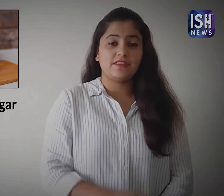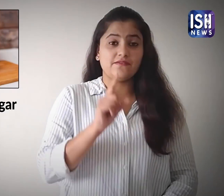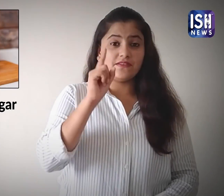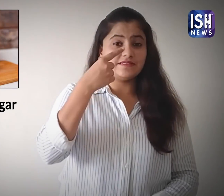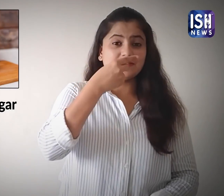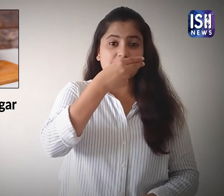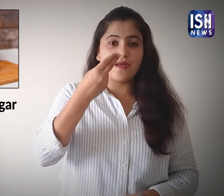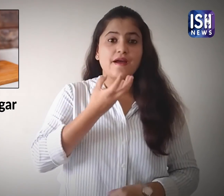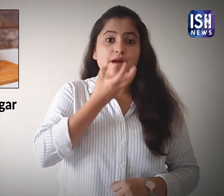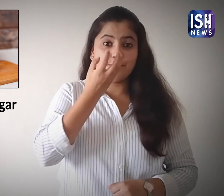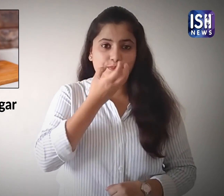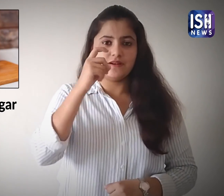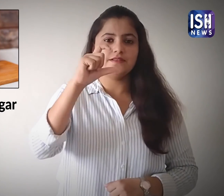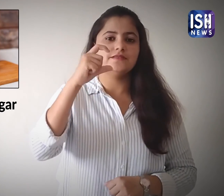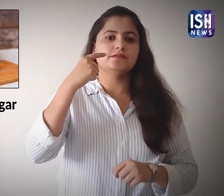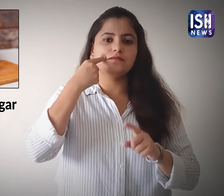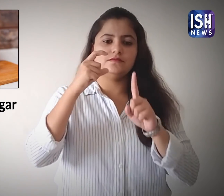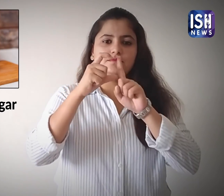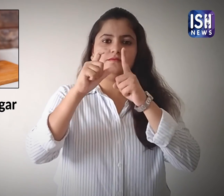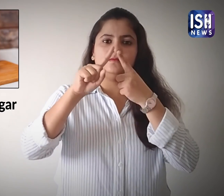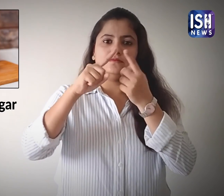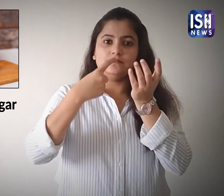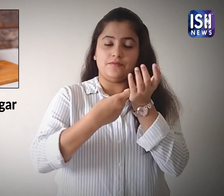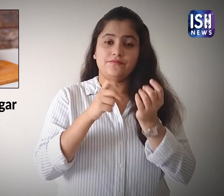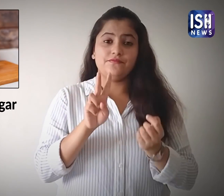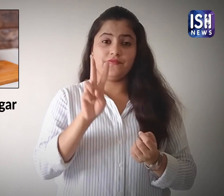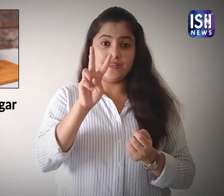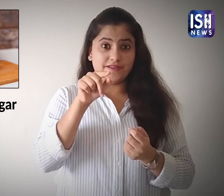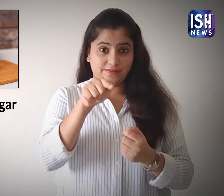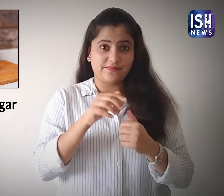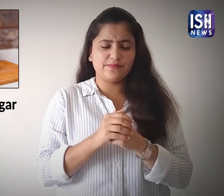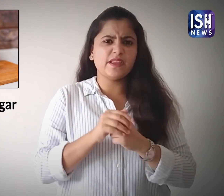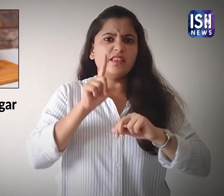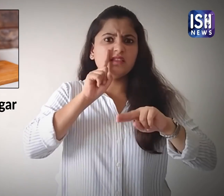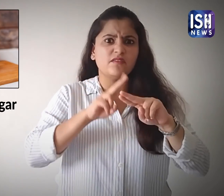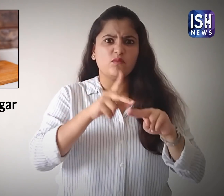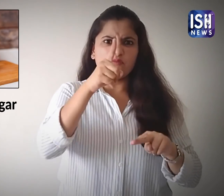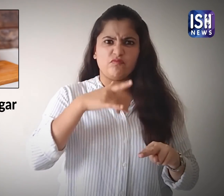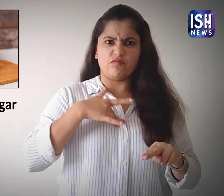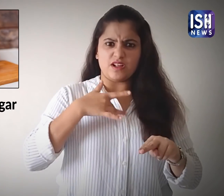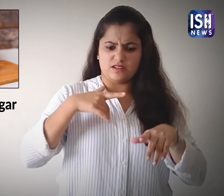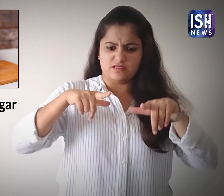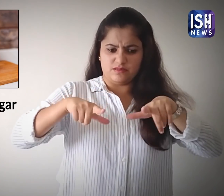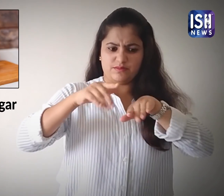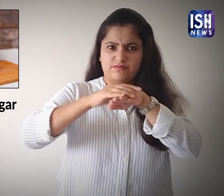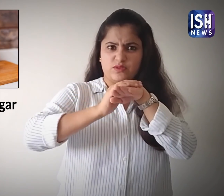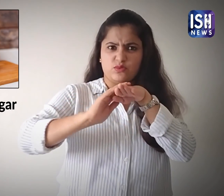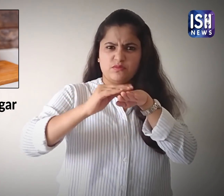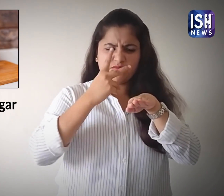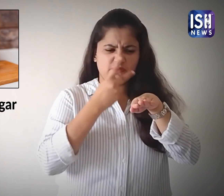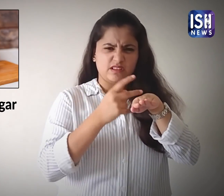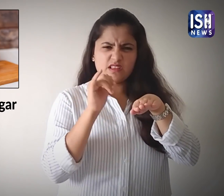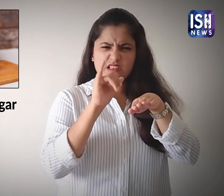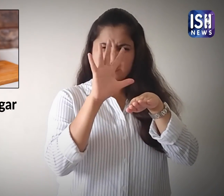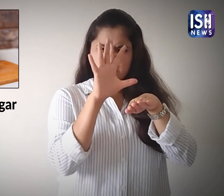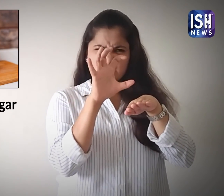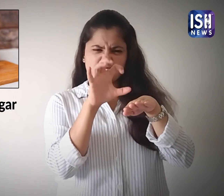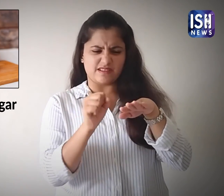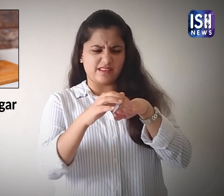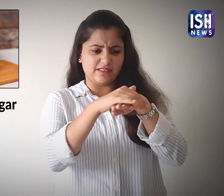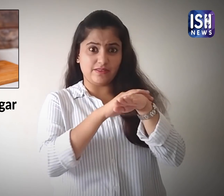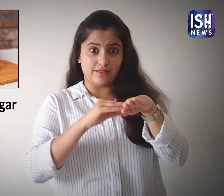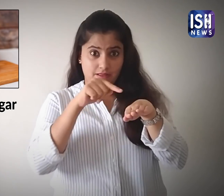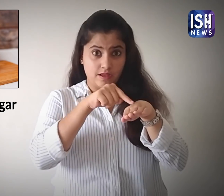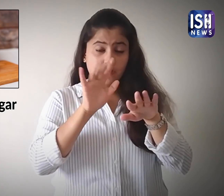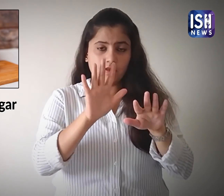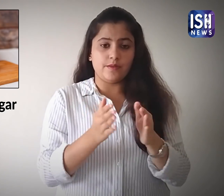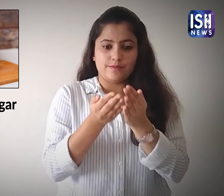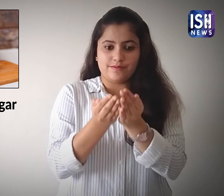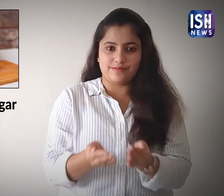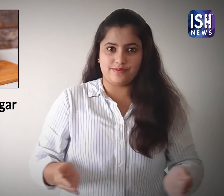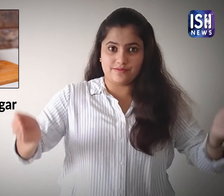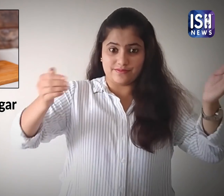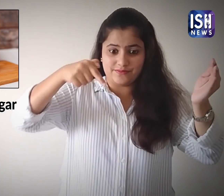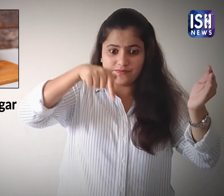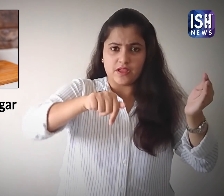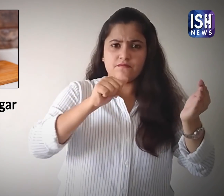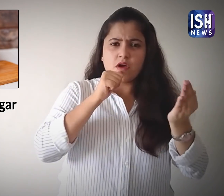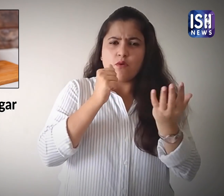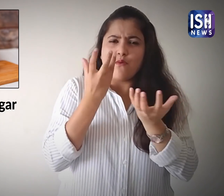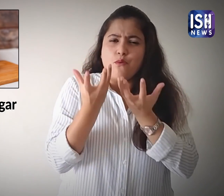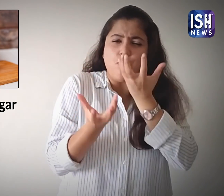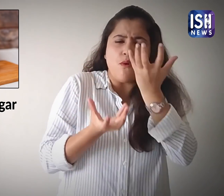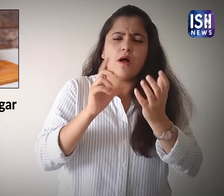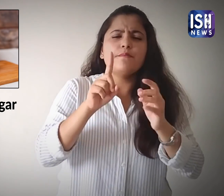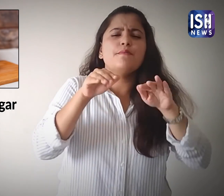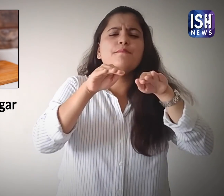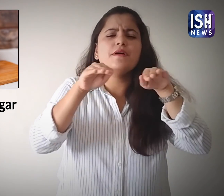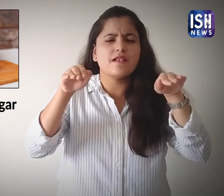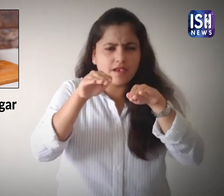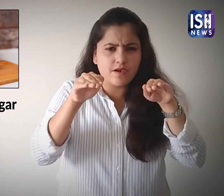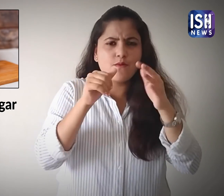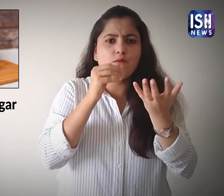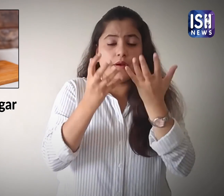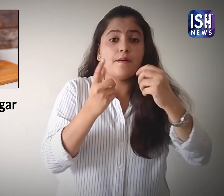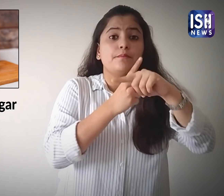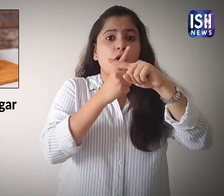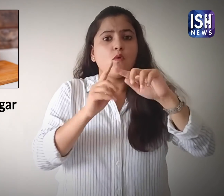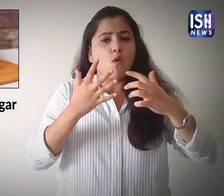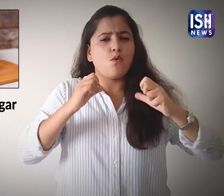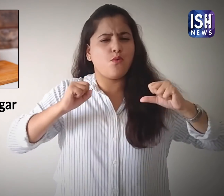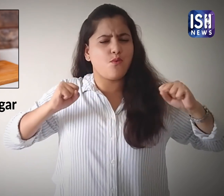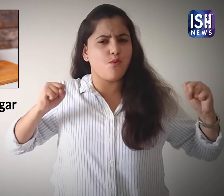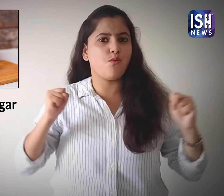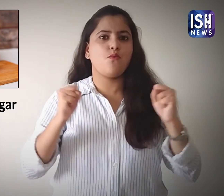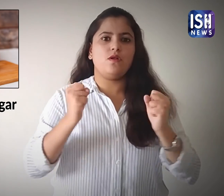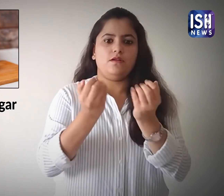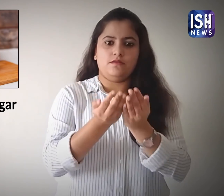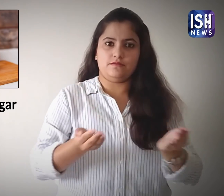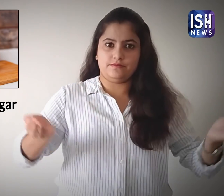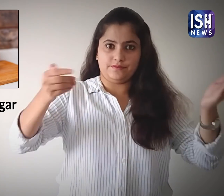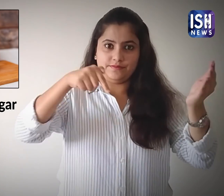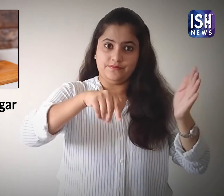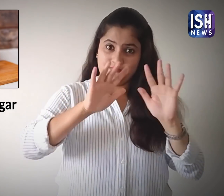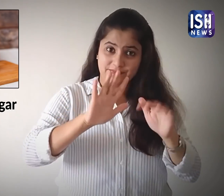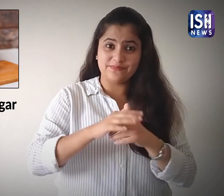1. Apple Cider Vinegar. If you have dry feet, fill the tub with warm or cold water.